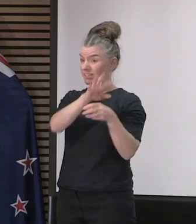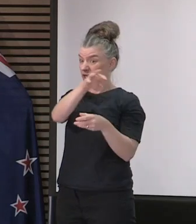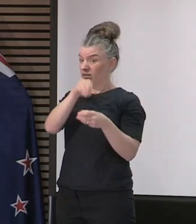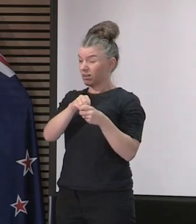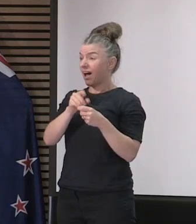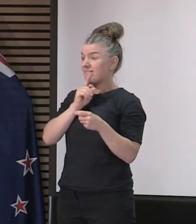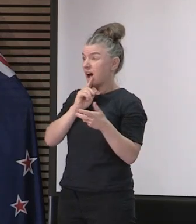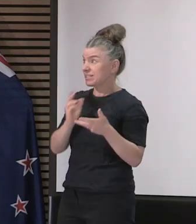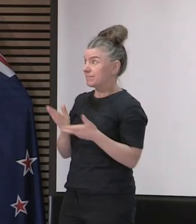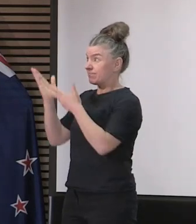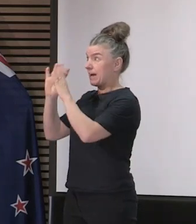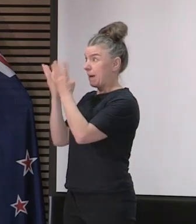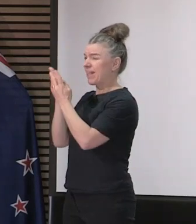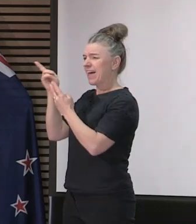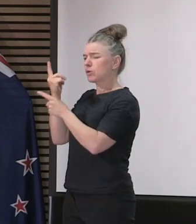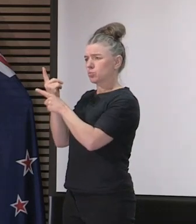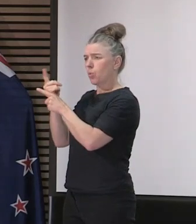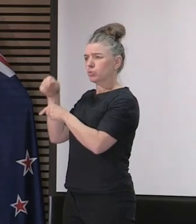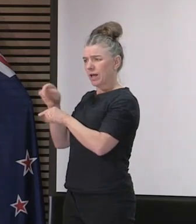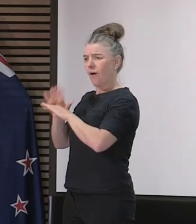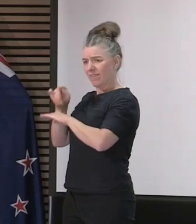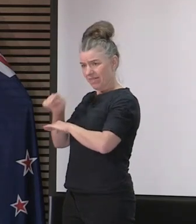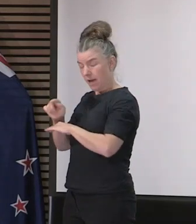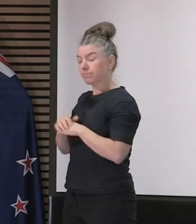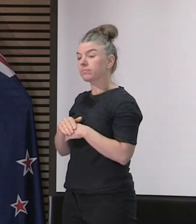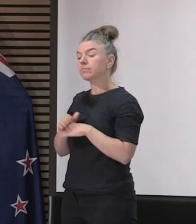looks like along with all our agencies across government.